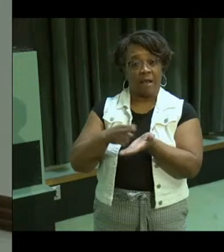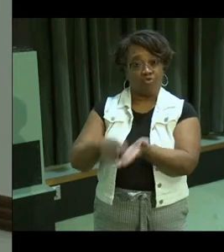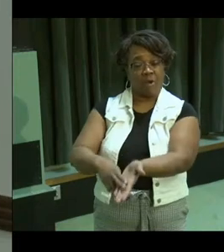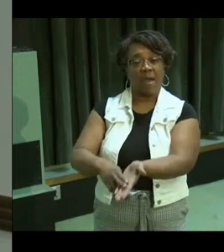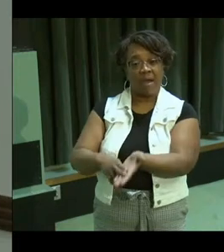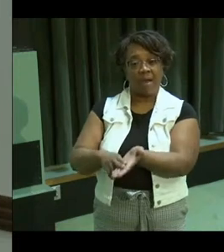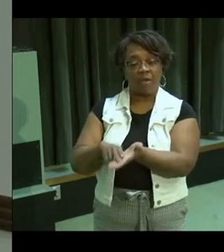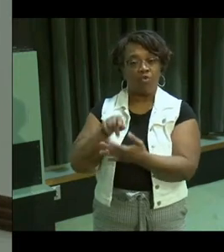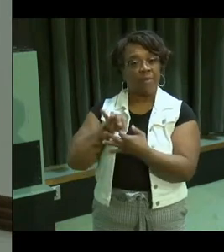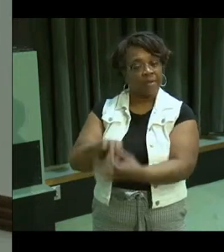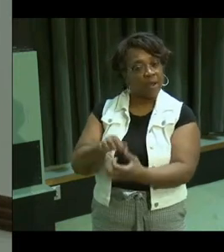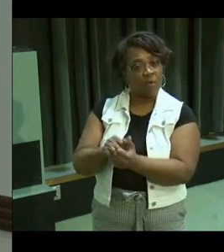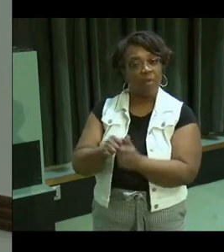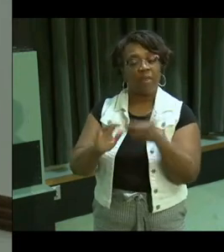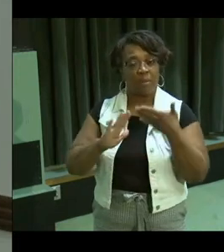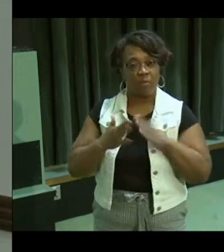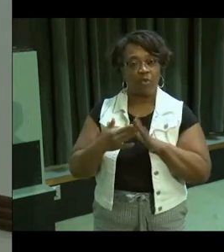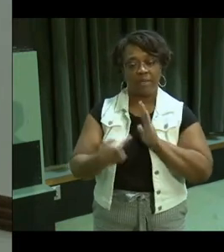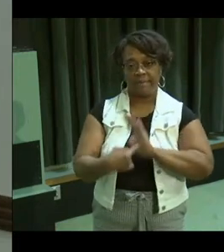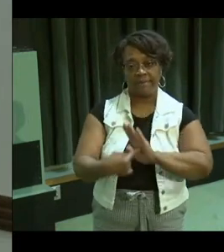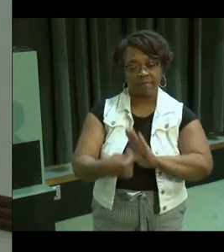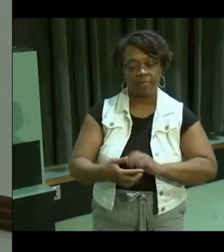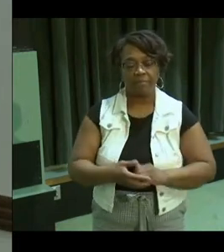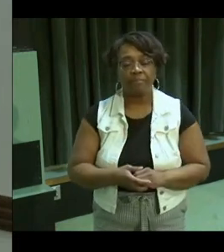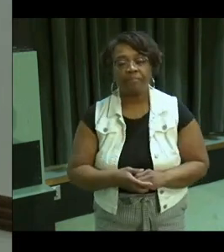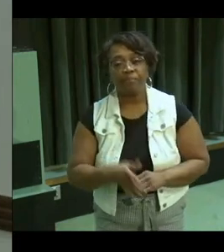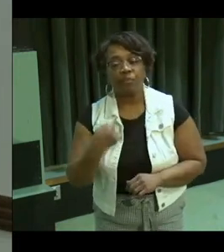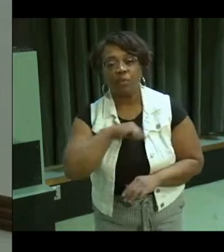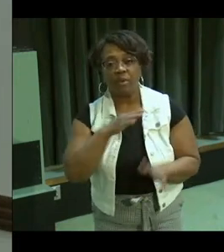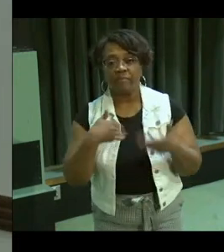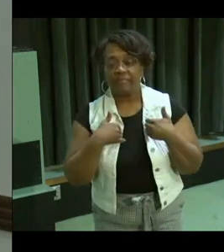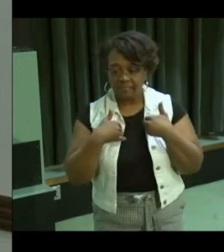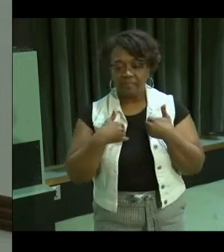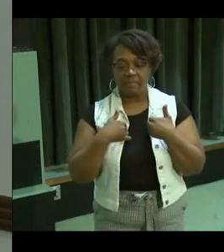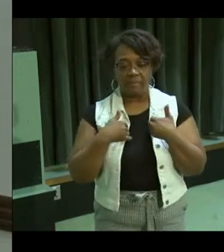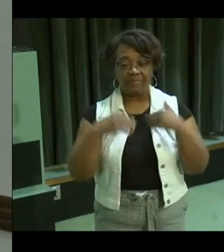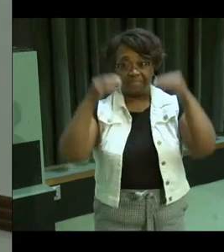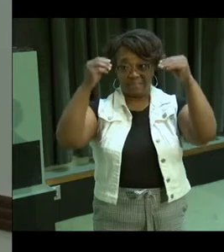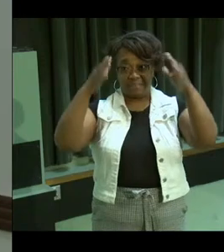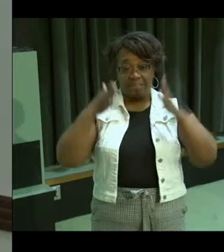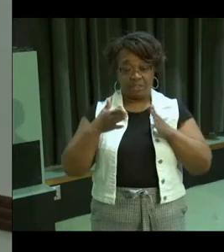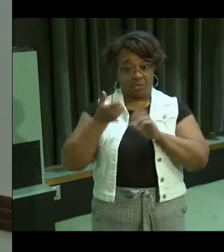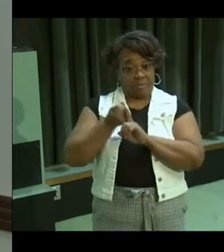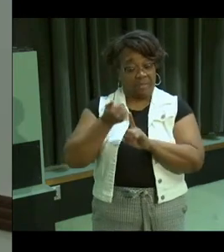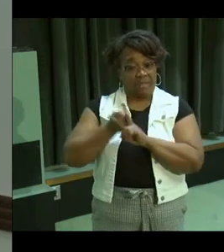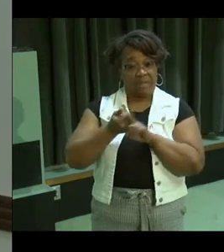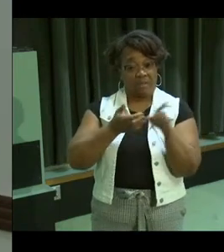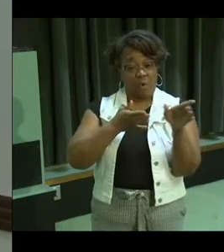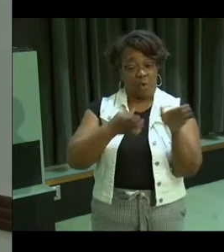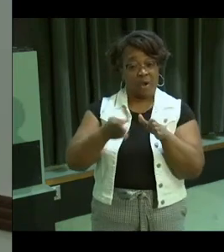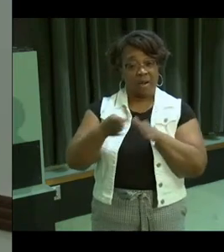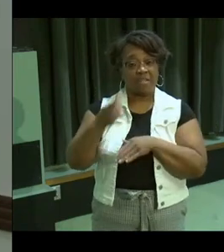add things and you you connect